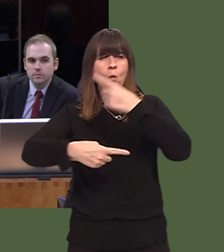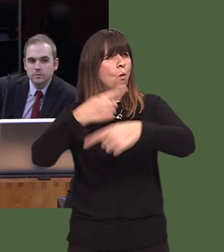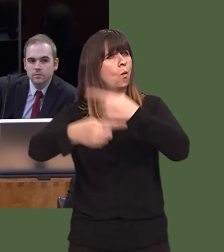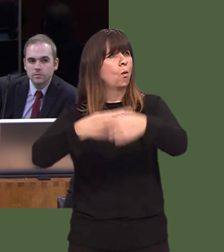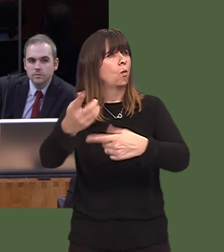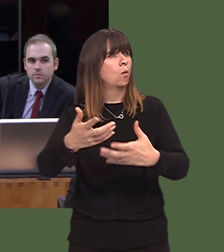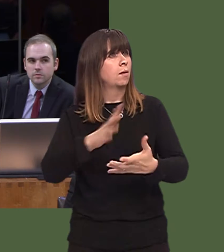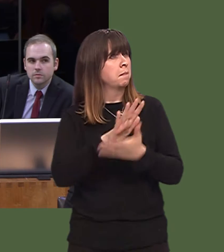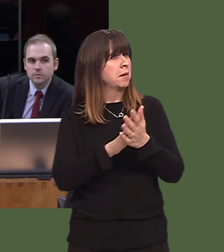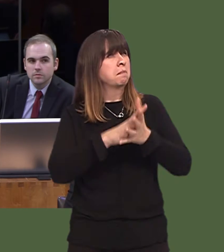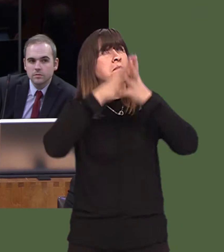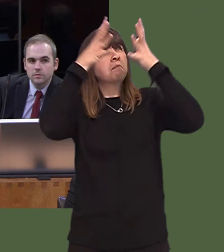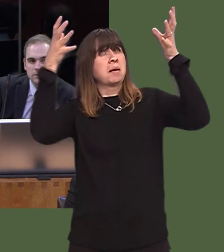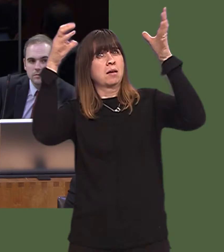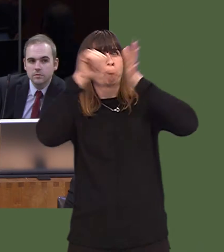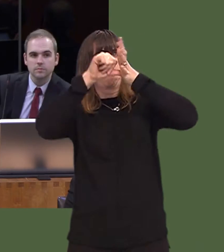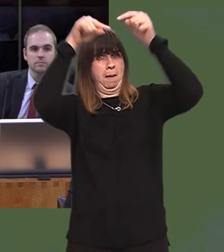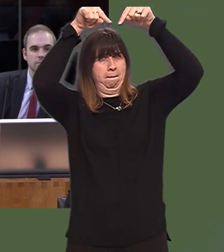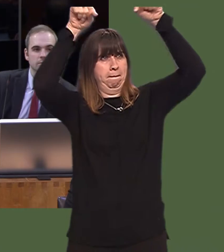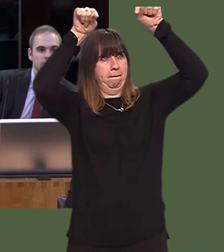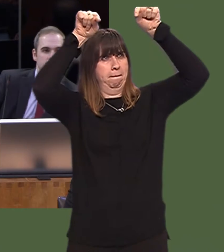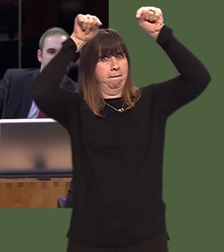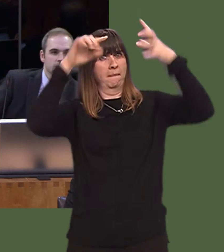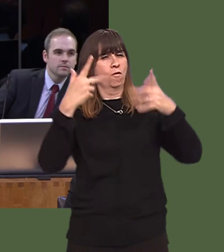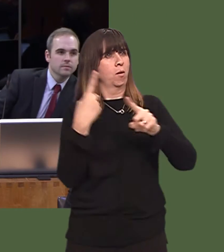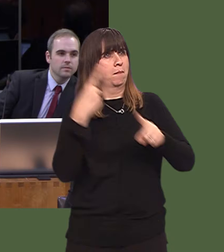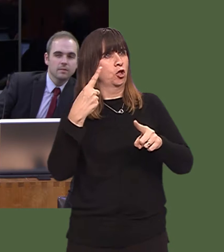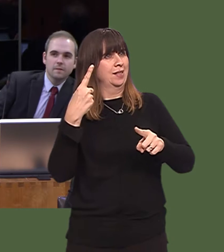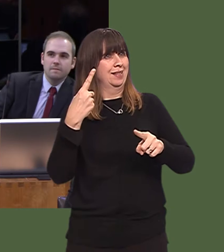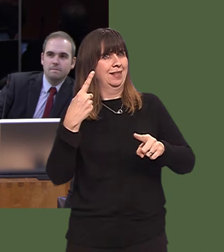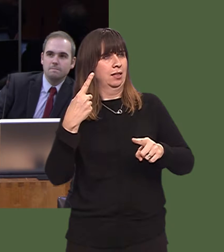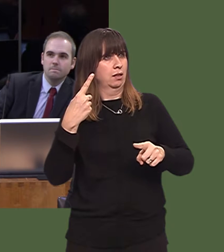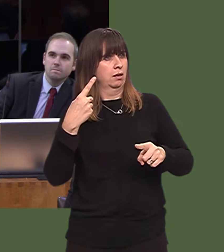Isnít that evidence of a systemic problem with the delivery of emergency care in Wales,